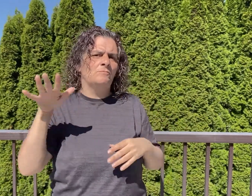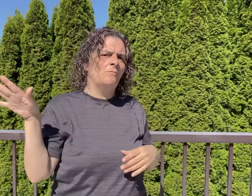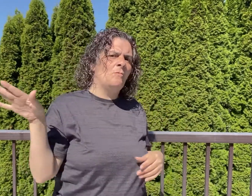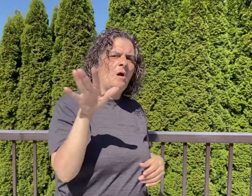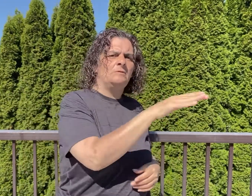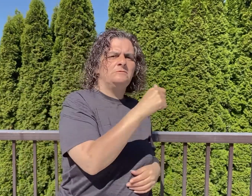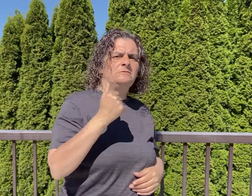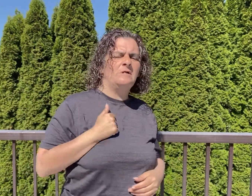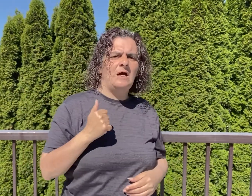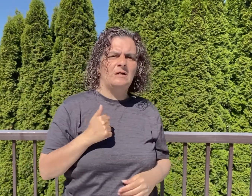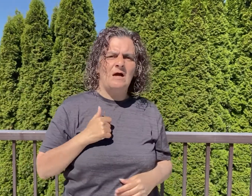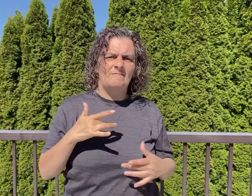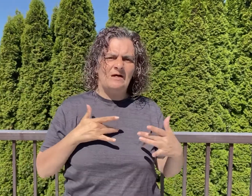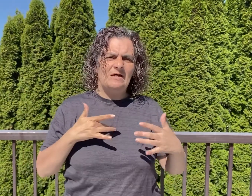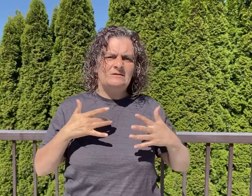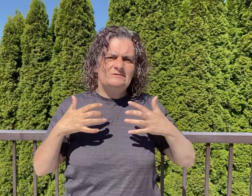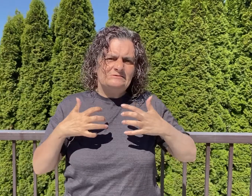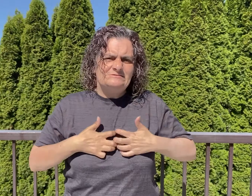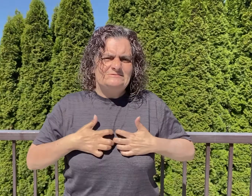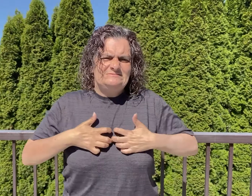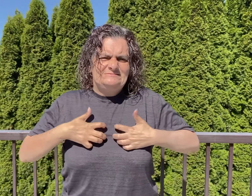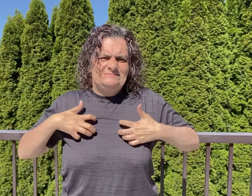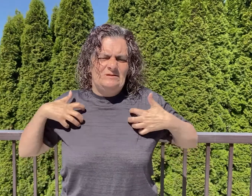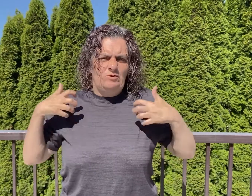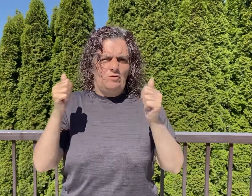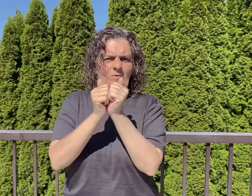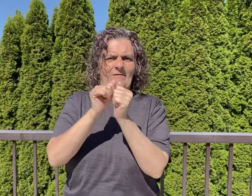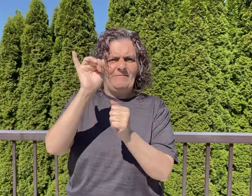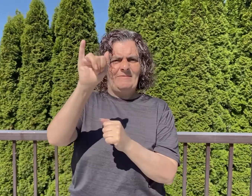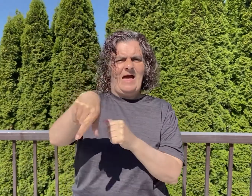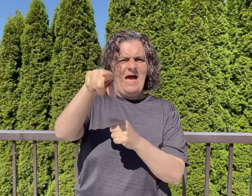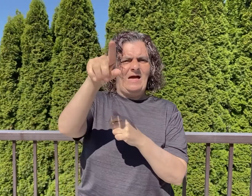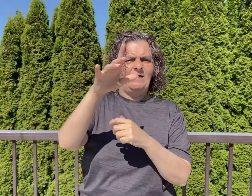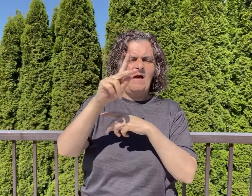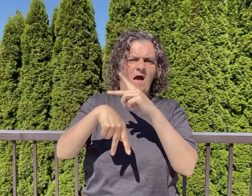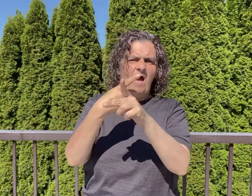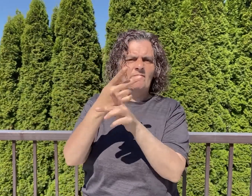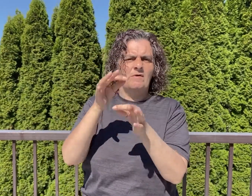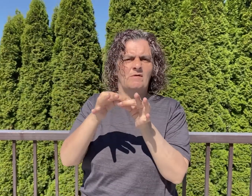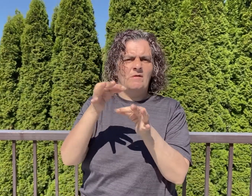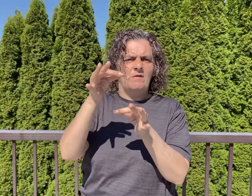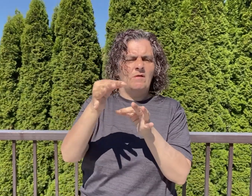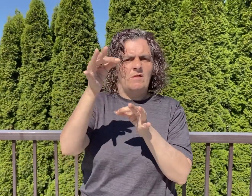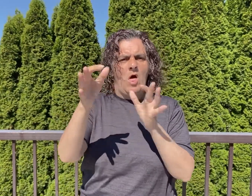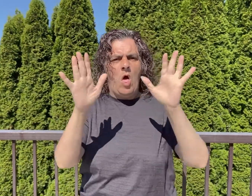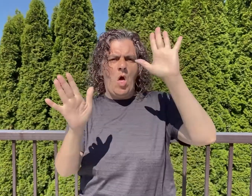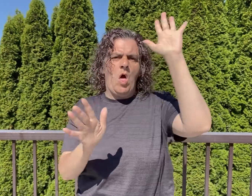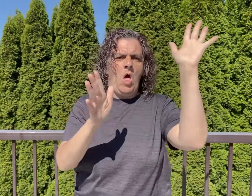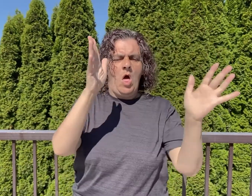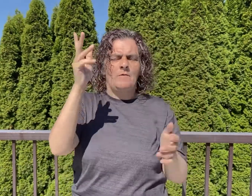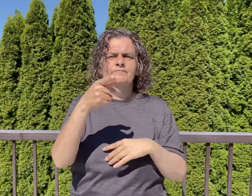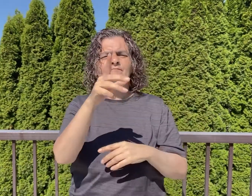across Canada are enraged with all the delays.